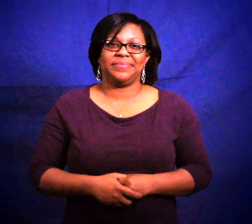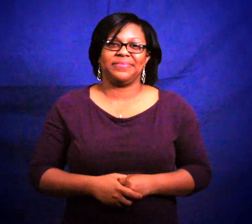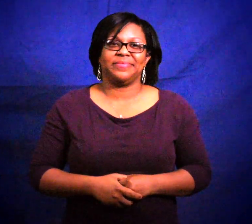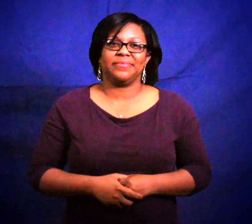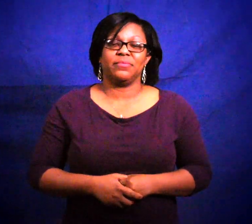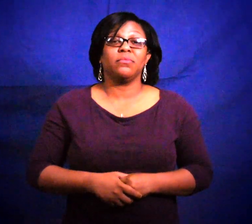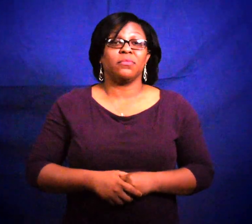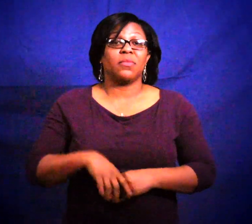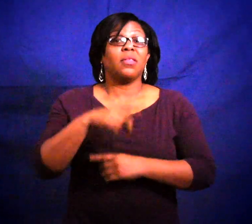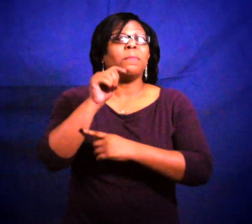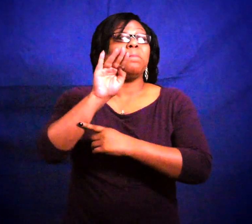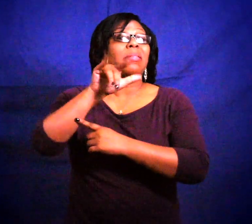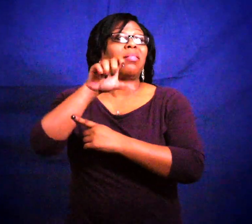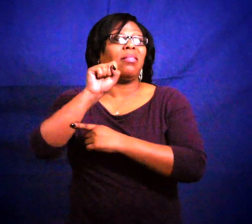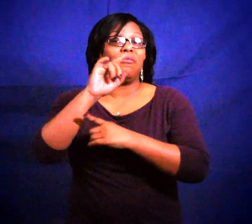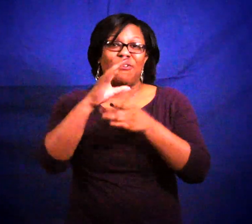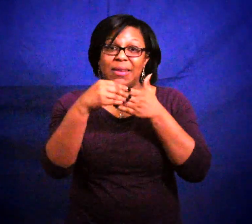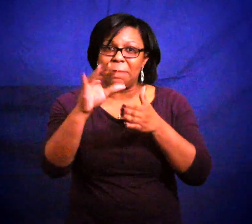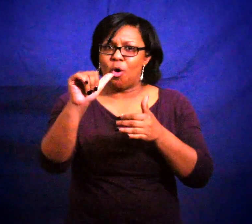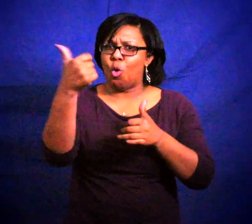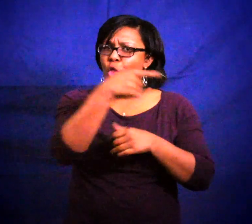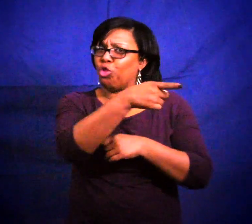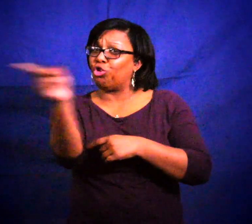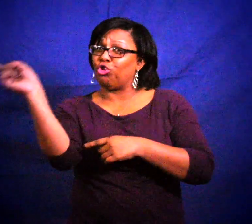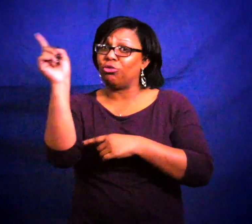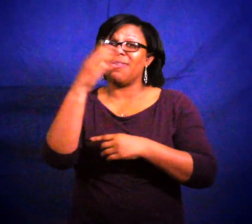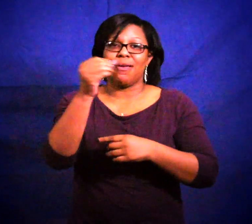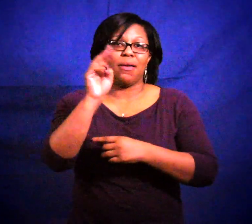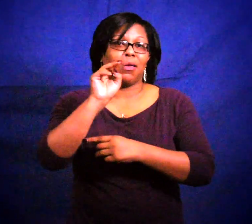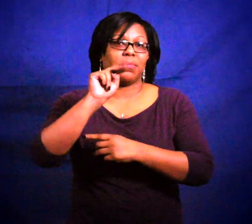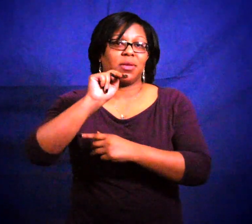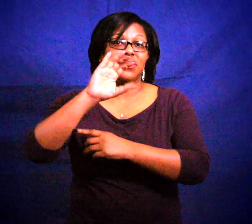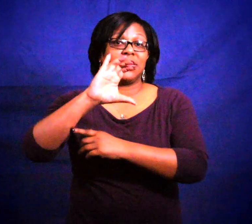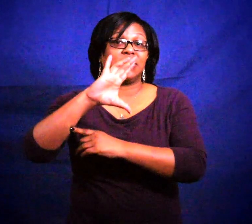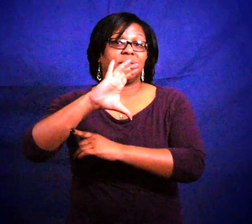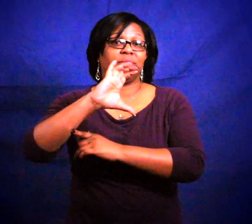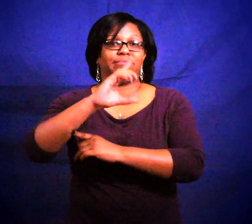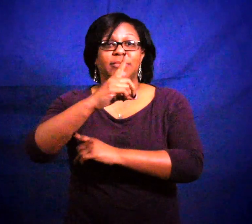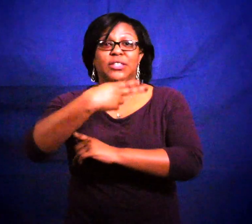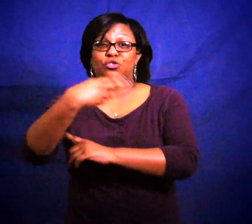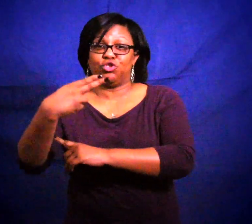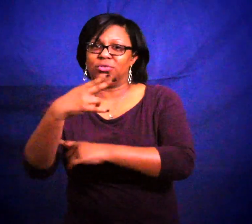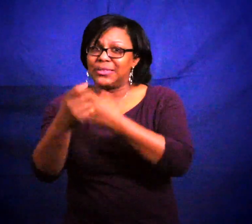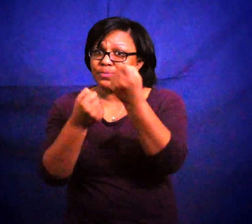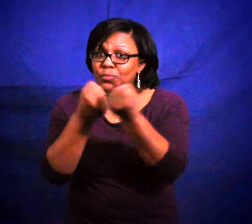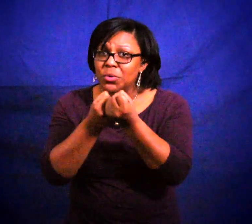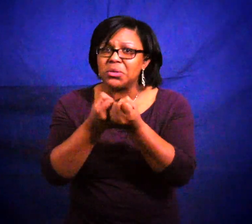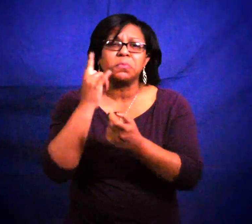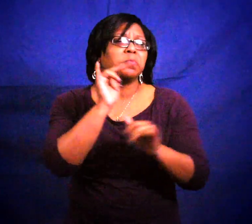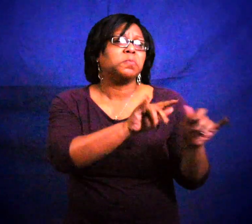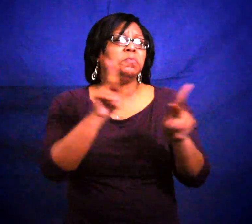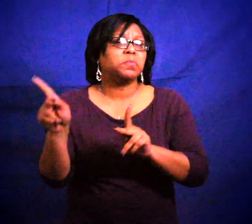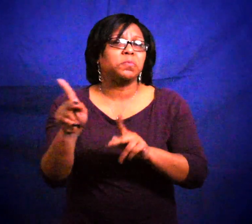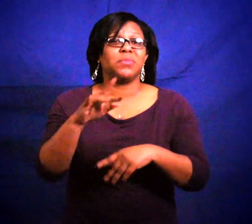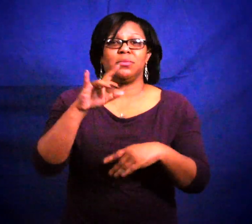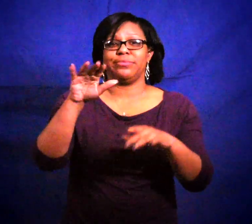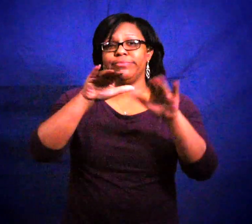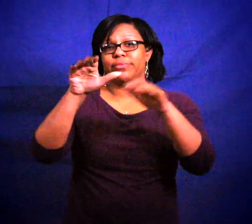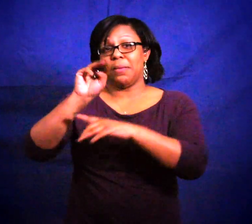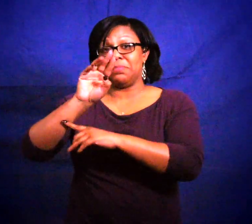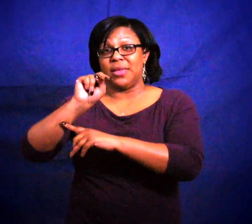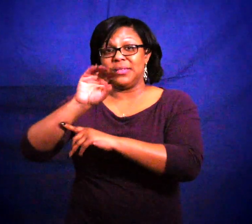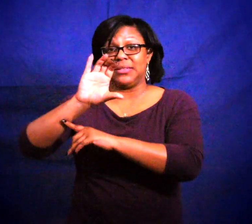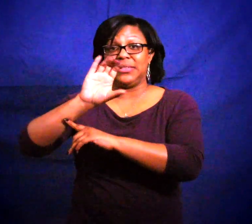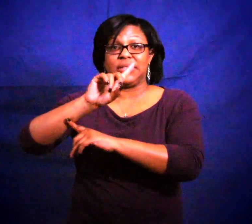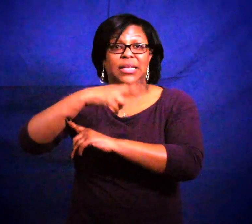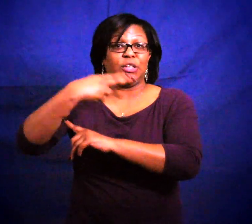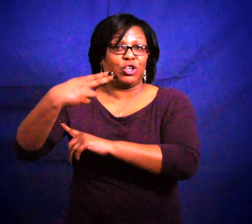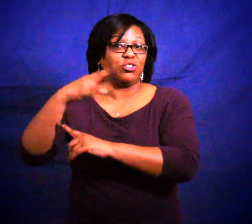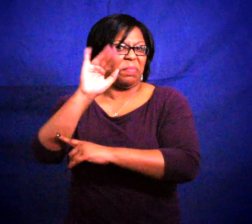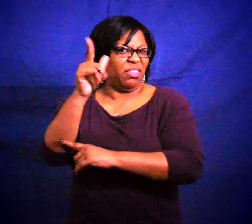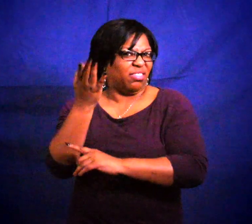The bills led by others, and MNCDHH supports, have similar status as MNCDHH’s bills.